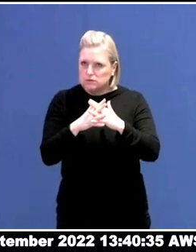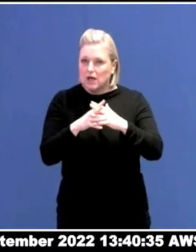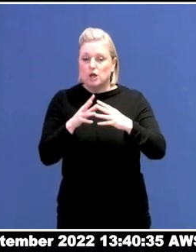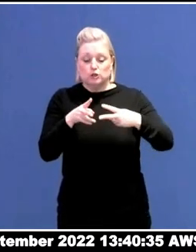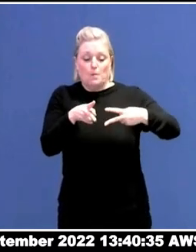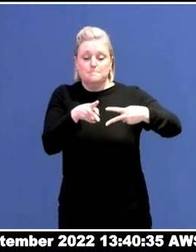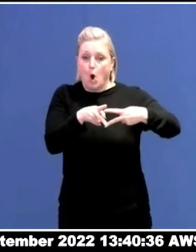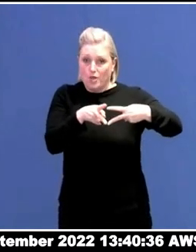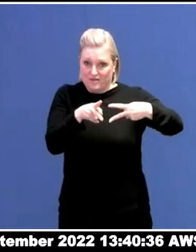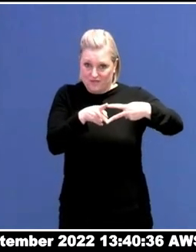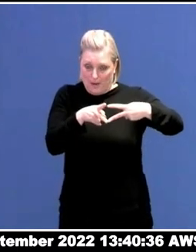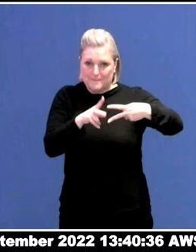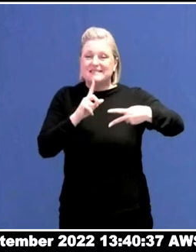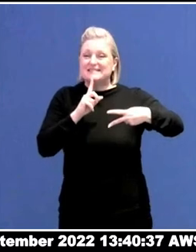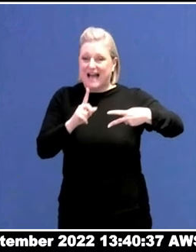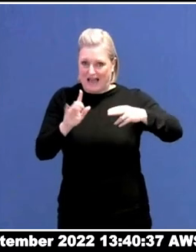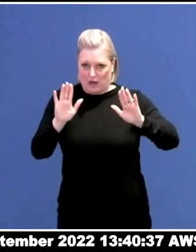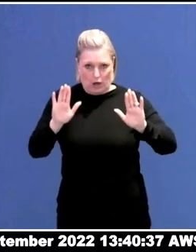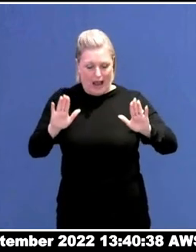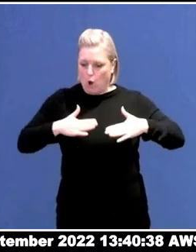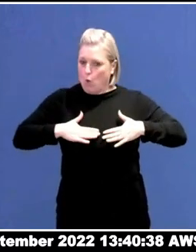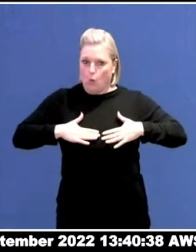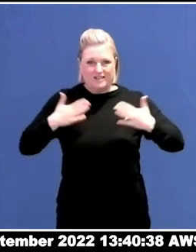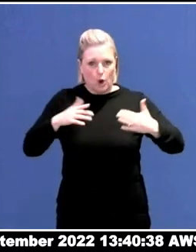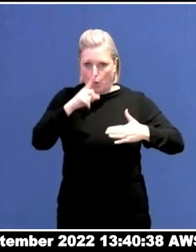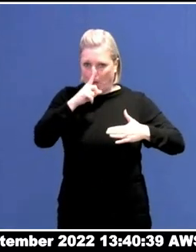people from the criminal justice system. Yes. And the Koori Court in Victoria.